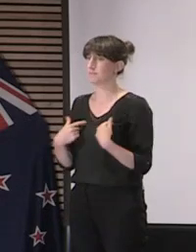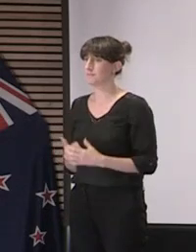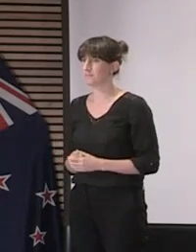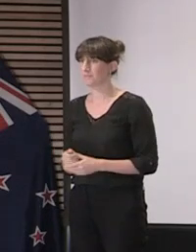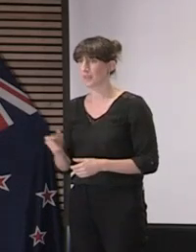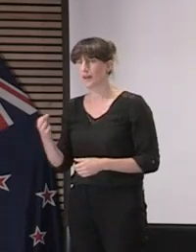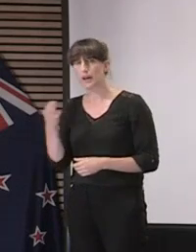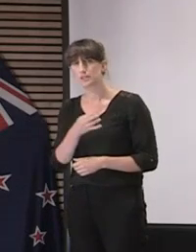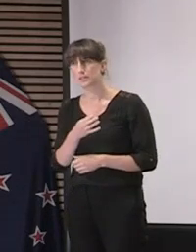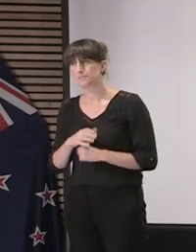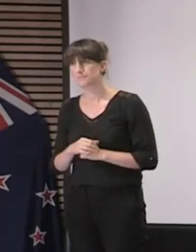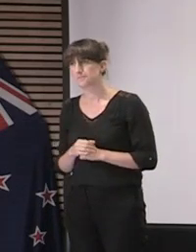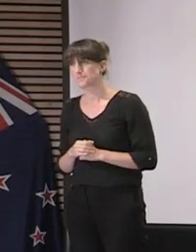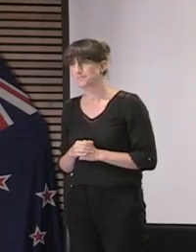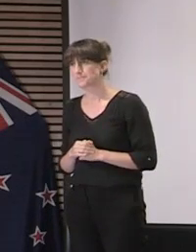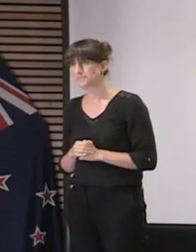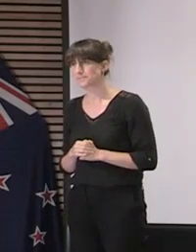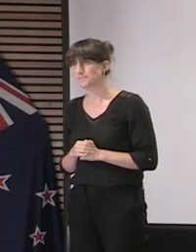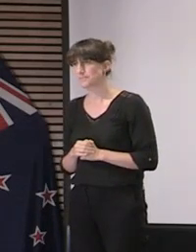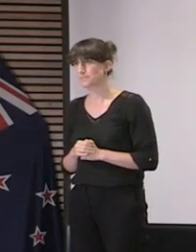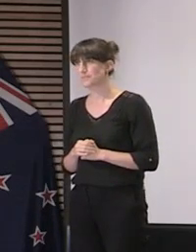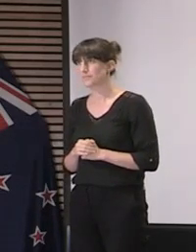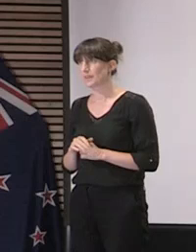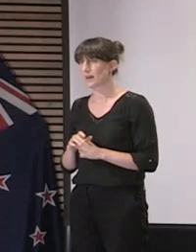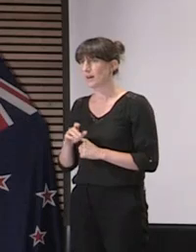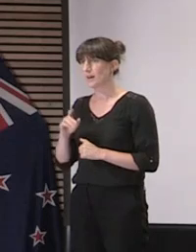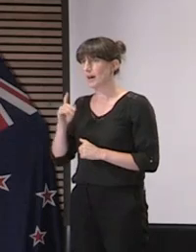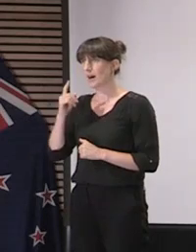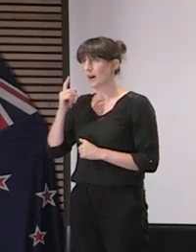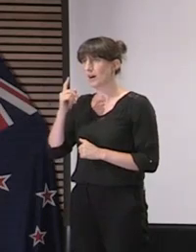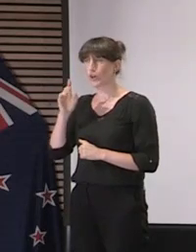about a range of things. On the support